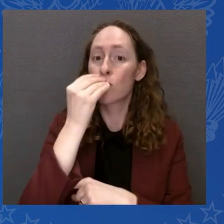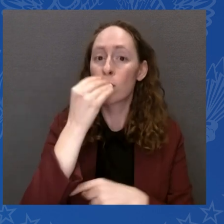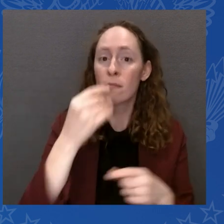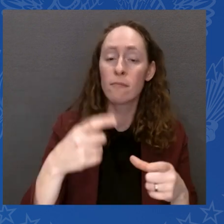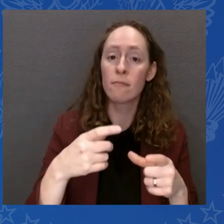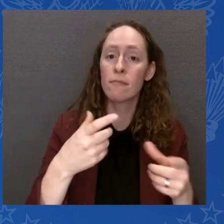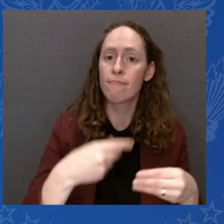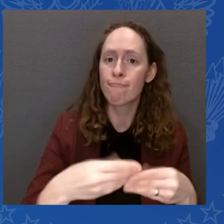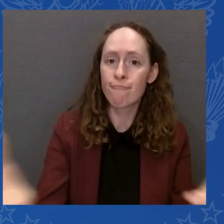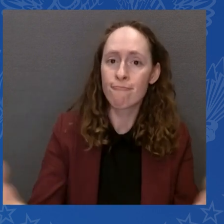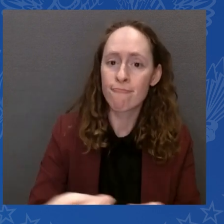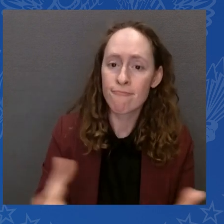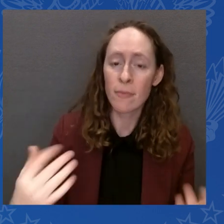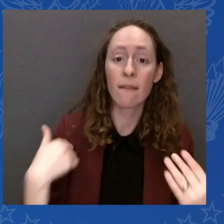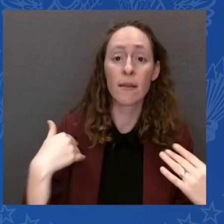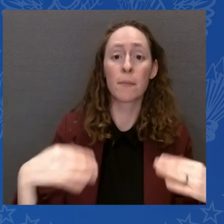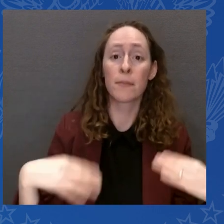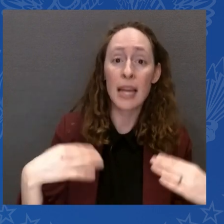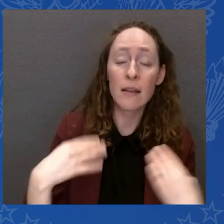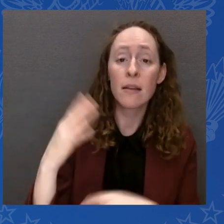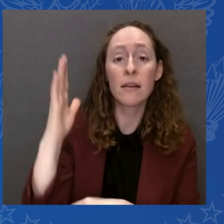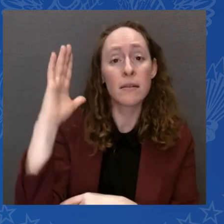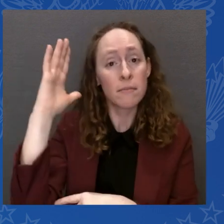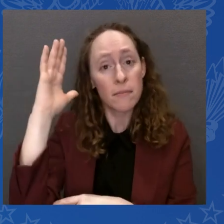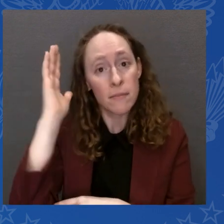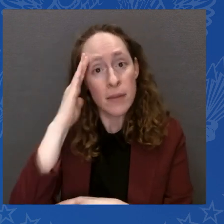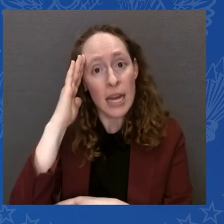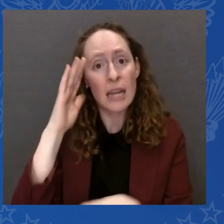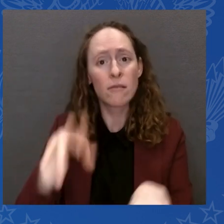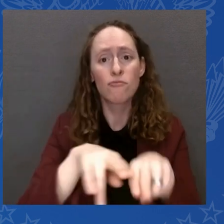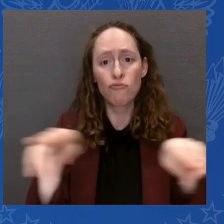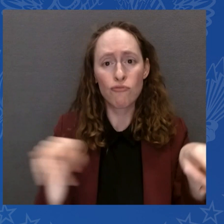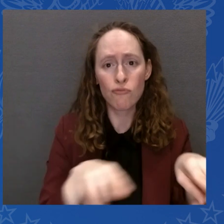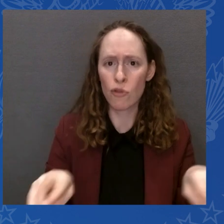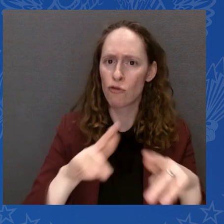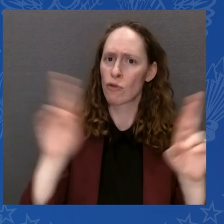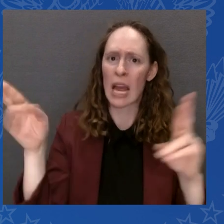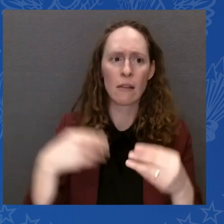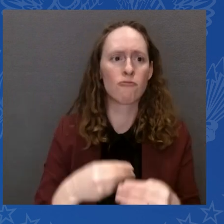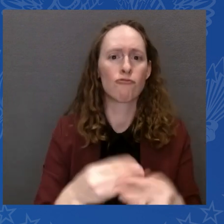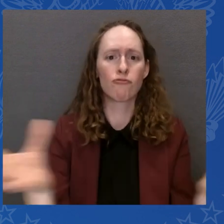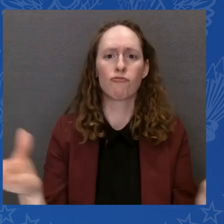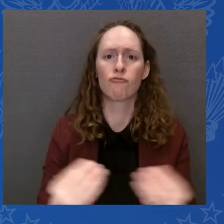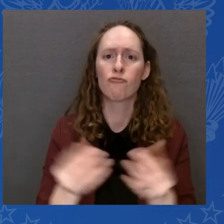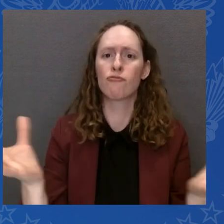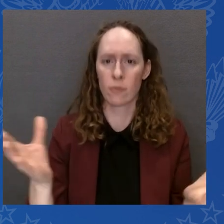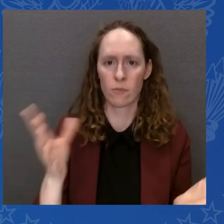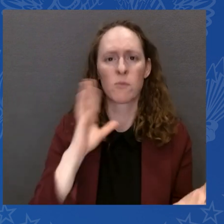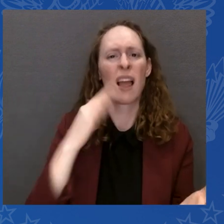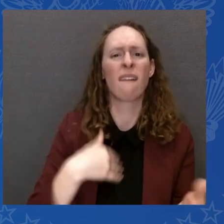And will be disaster recovery centers in every impacted area, including in Santa Cruz and Merced,